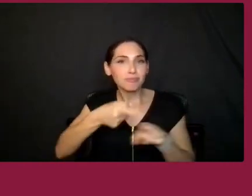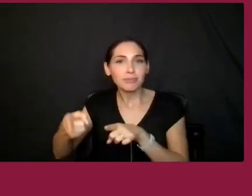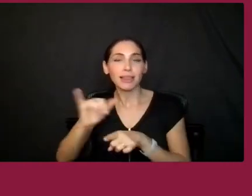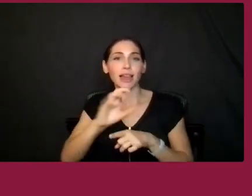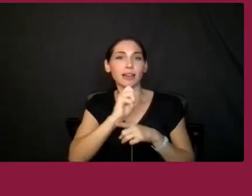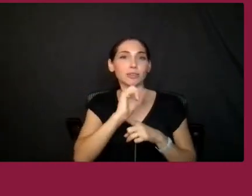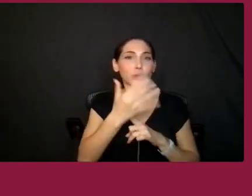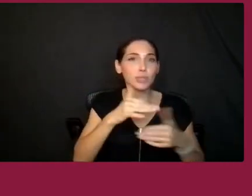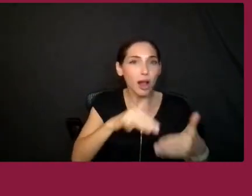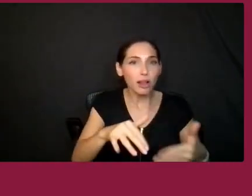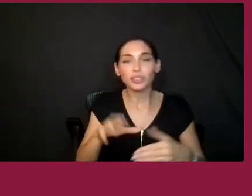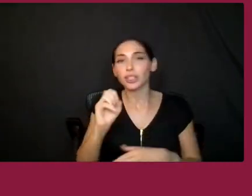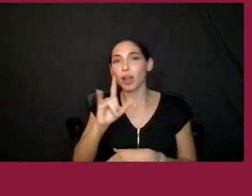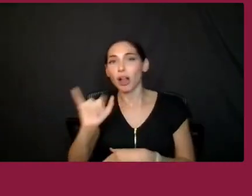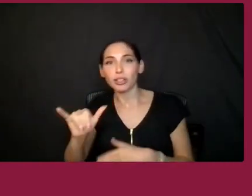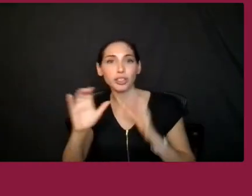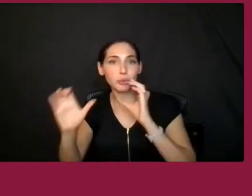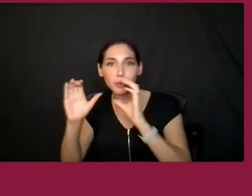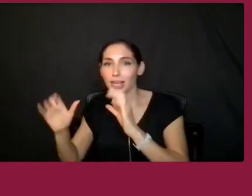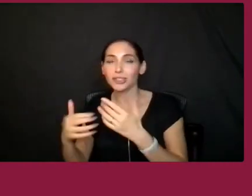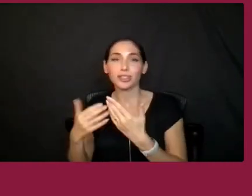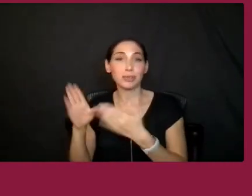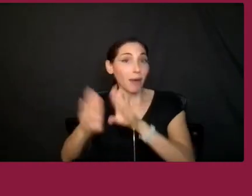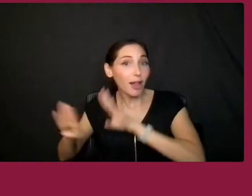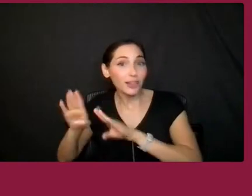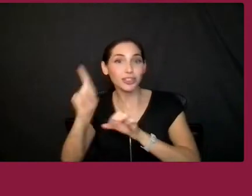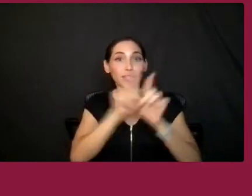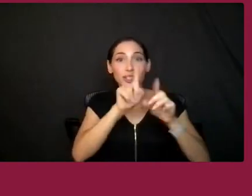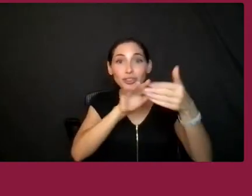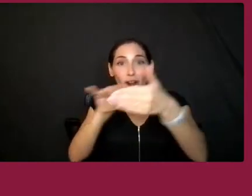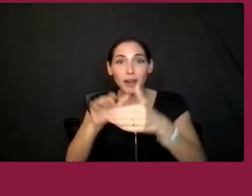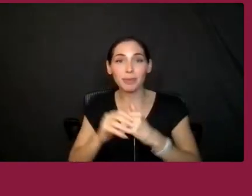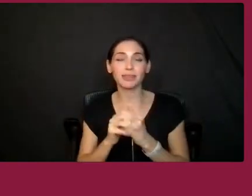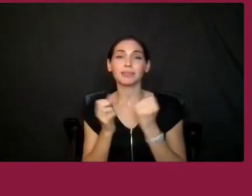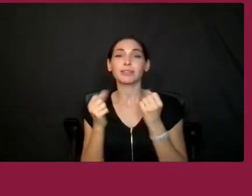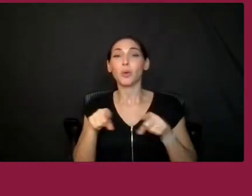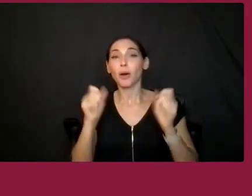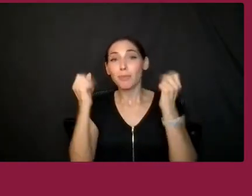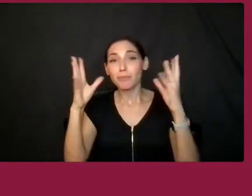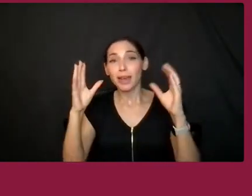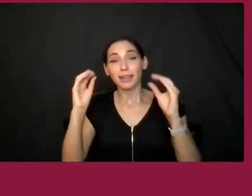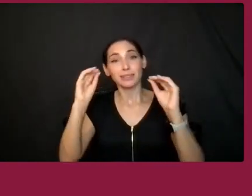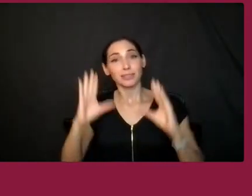communications, biology, astronomy. While many scholars use the term citizen science,